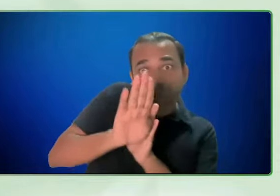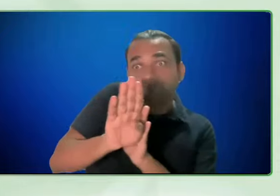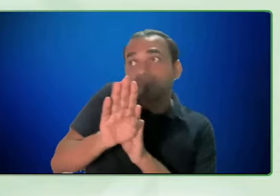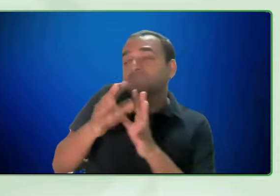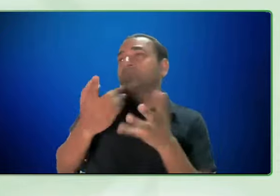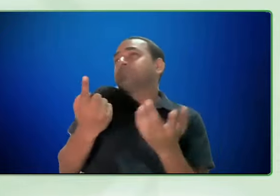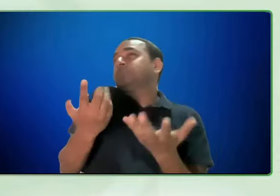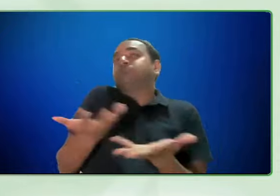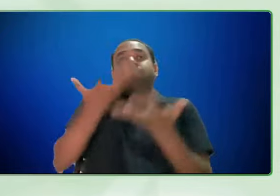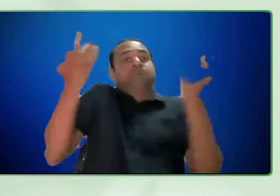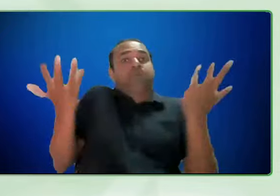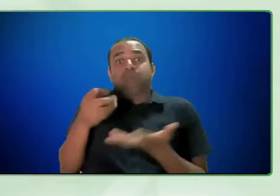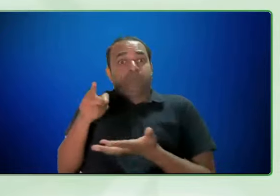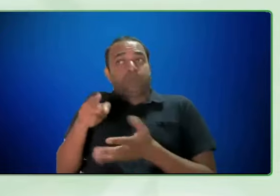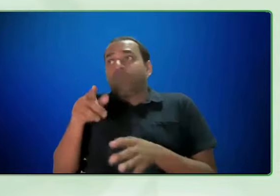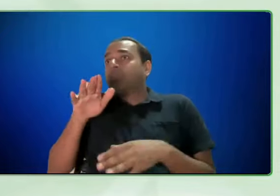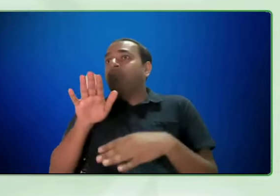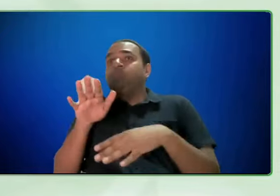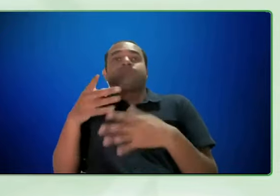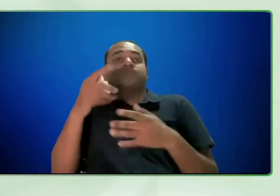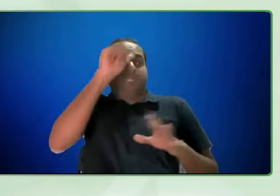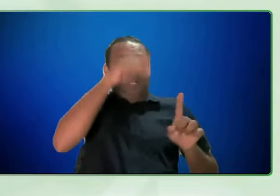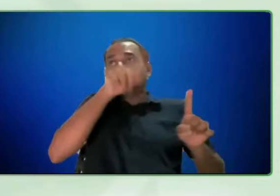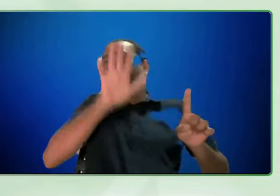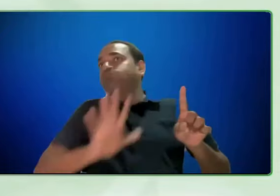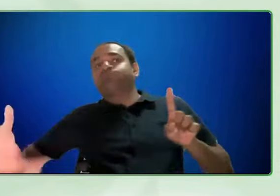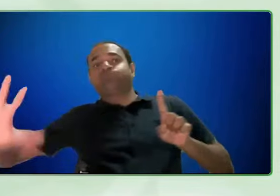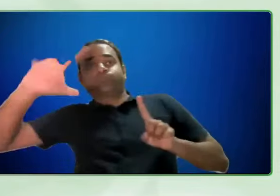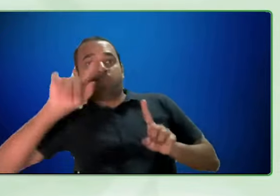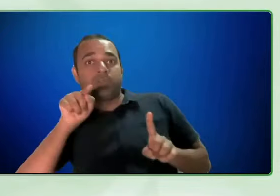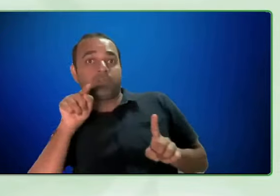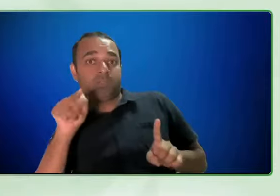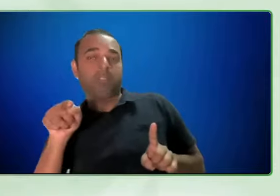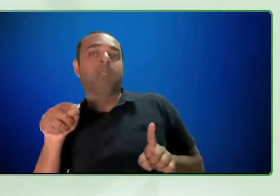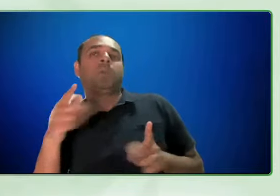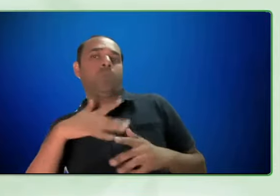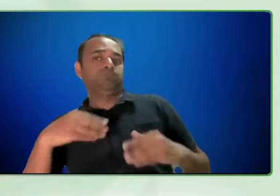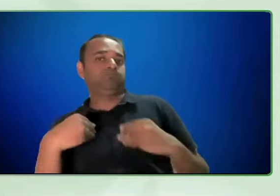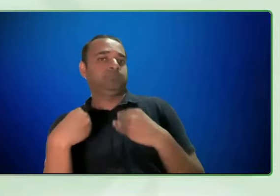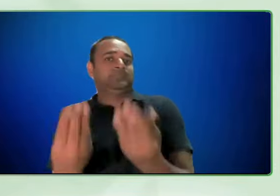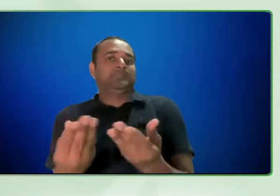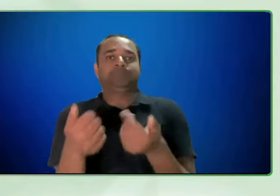building these knots to connect them. And it can only be built by people who have a real